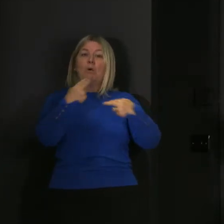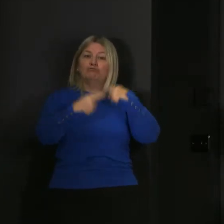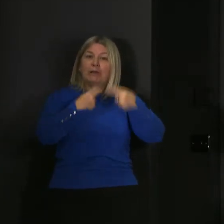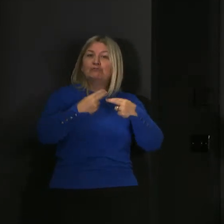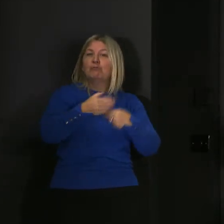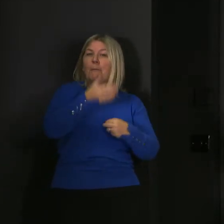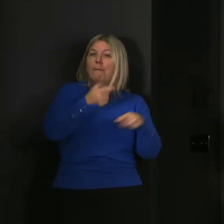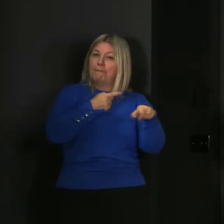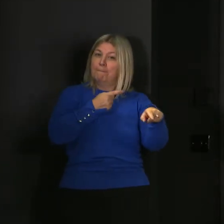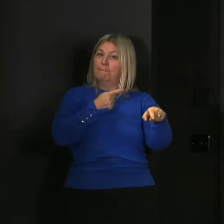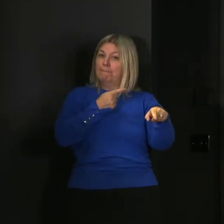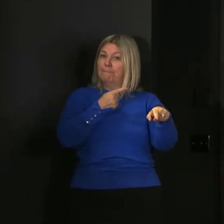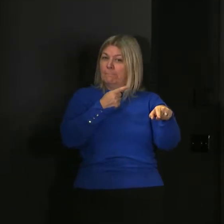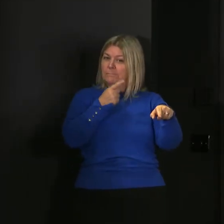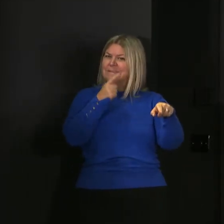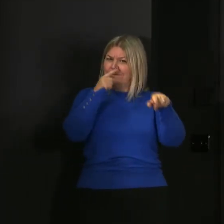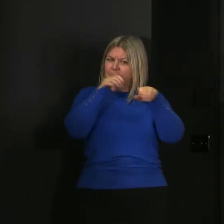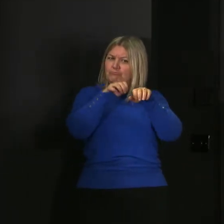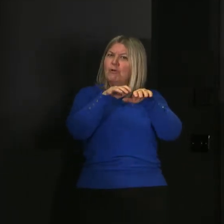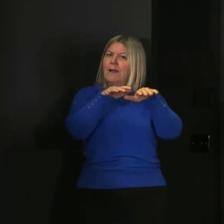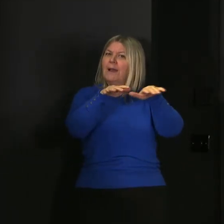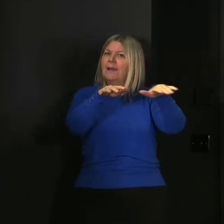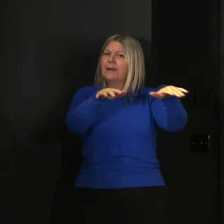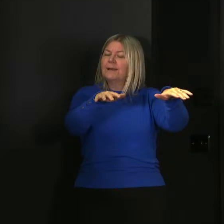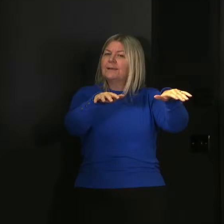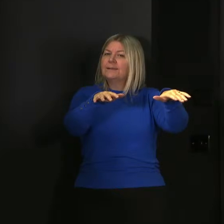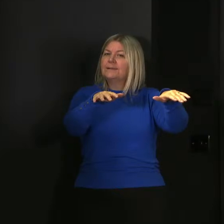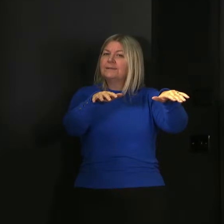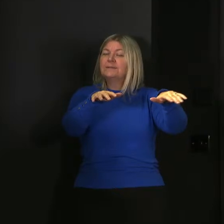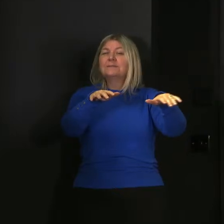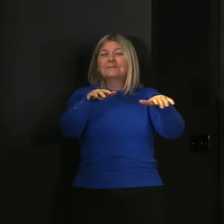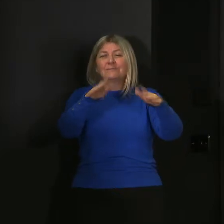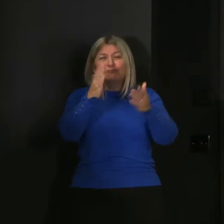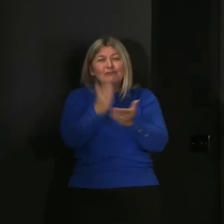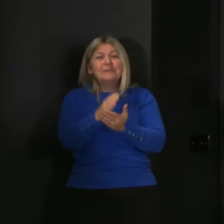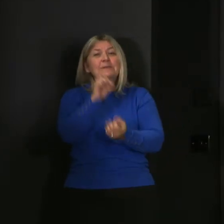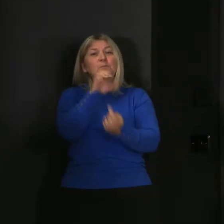anything else is that all of us need to remain on our guard at all times. And there's simple